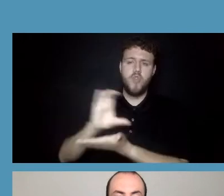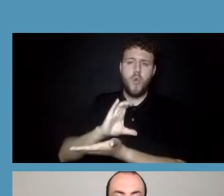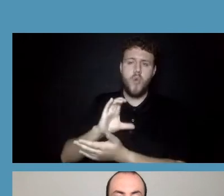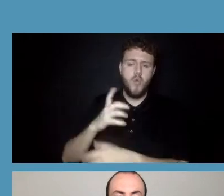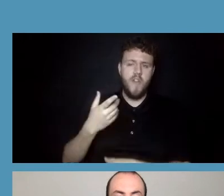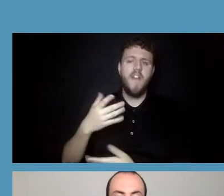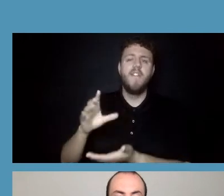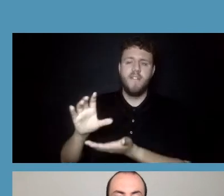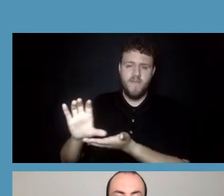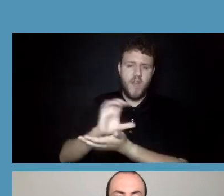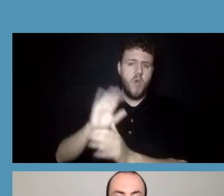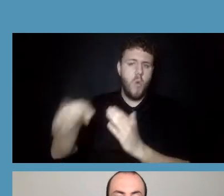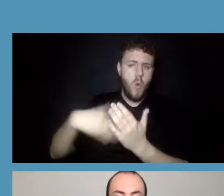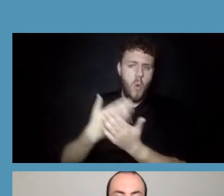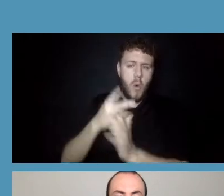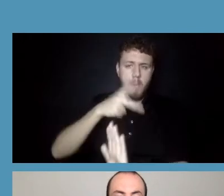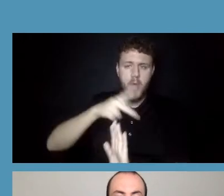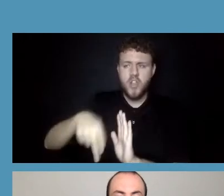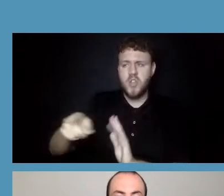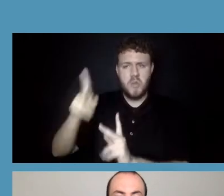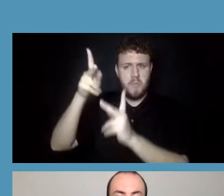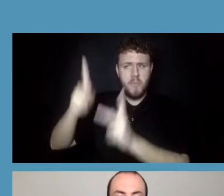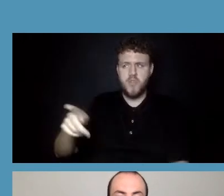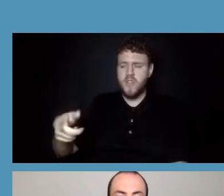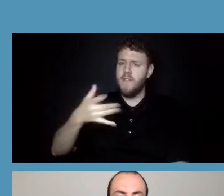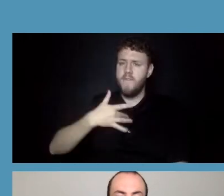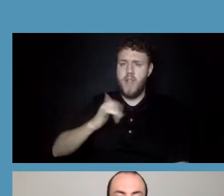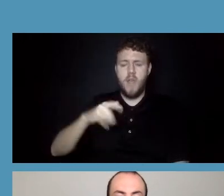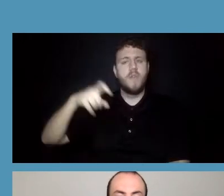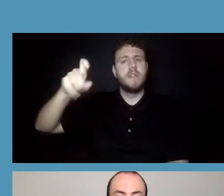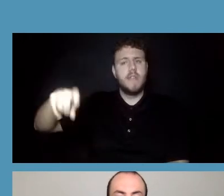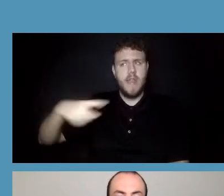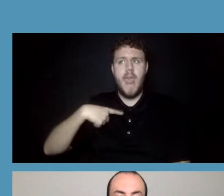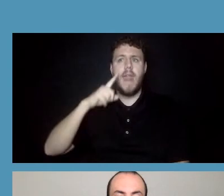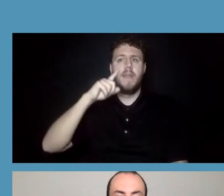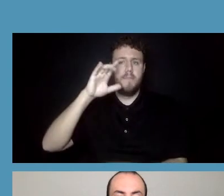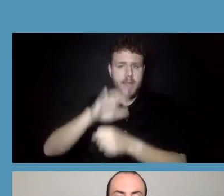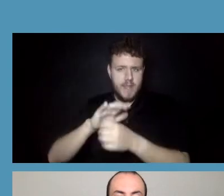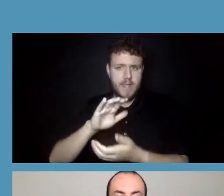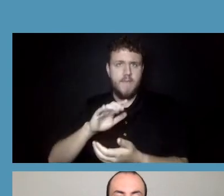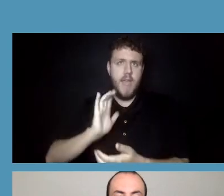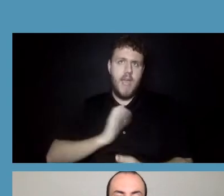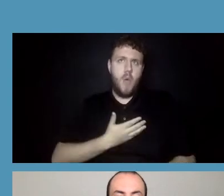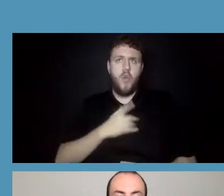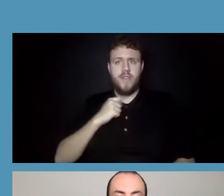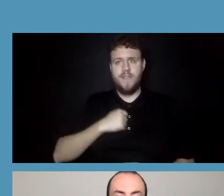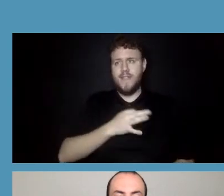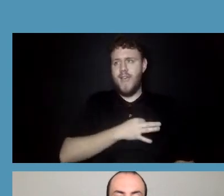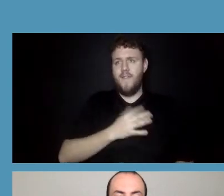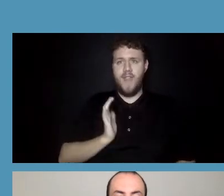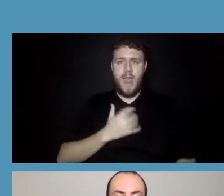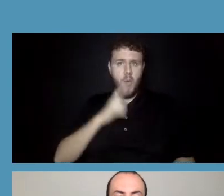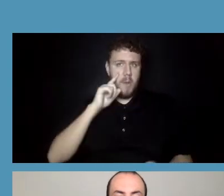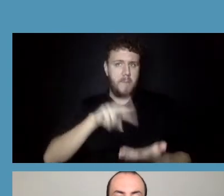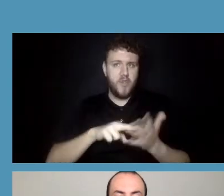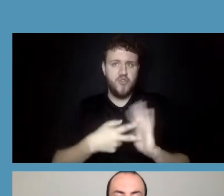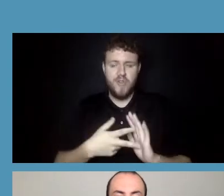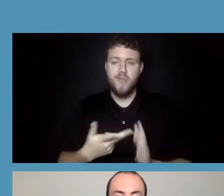this person felt it was needed and believed in our staff and what we set out to do.